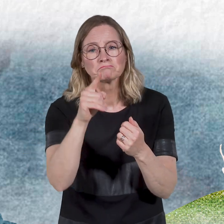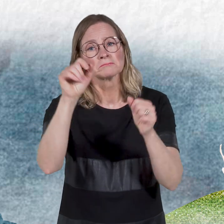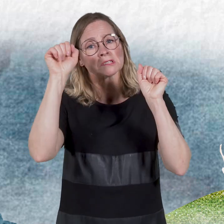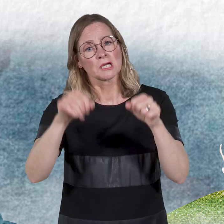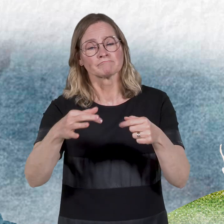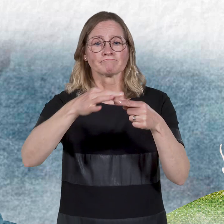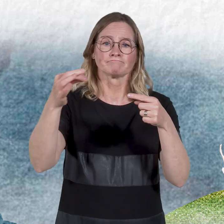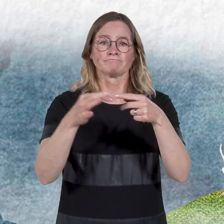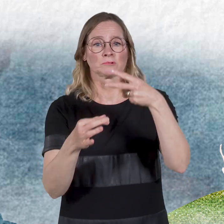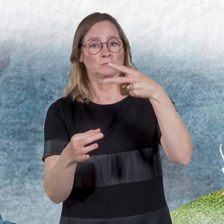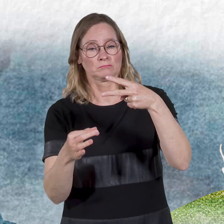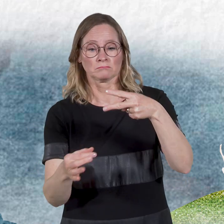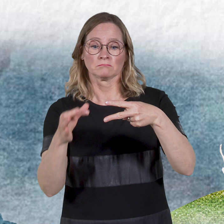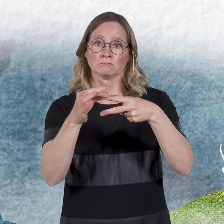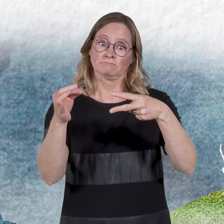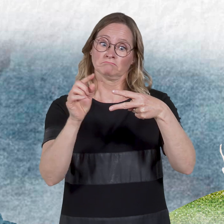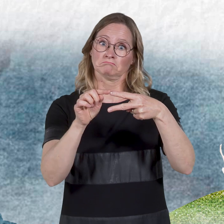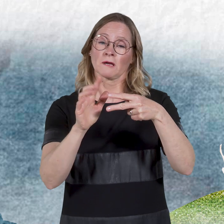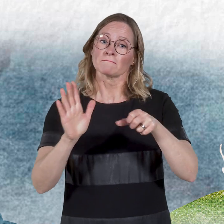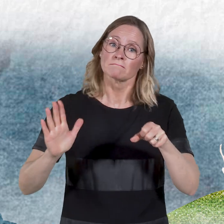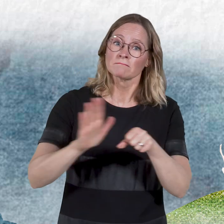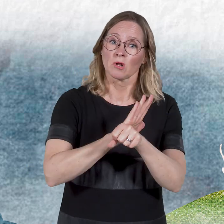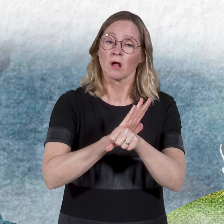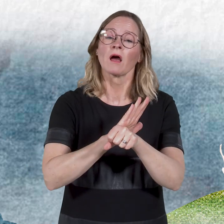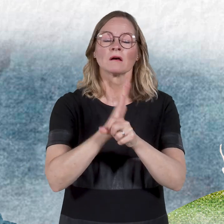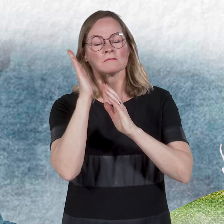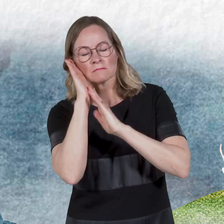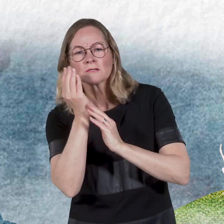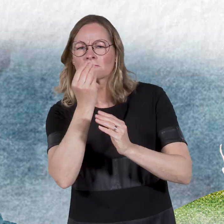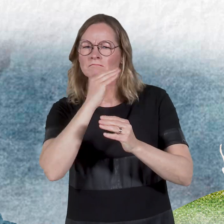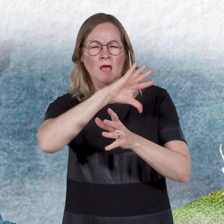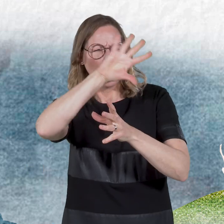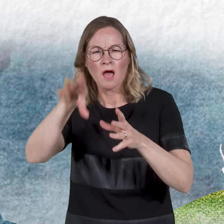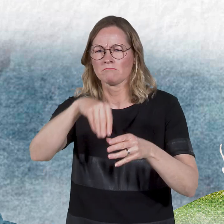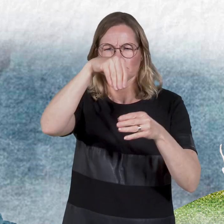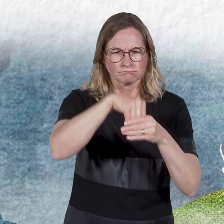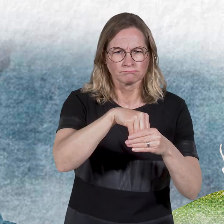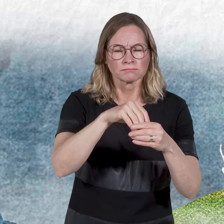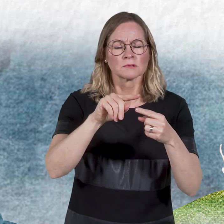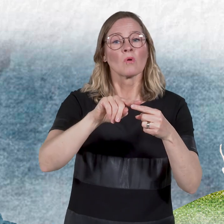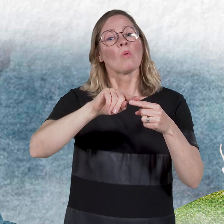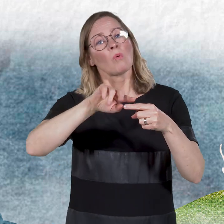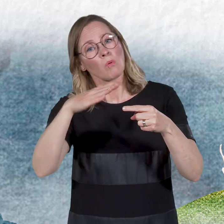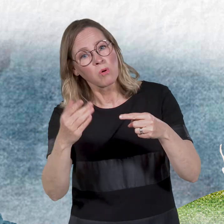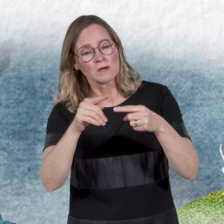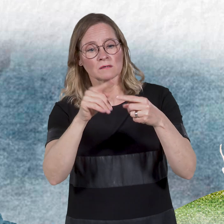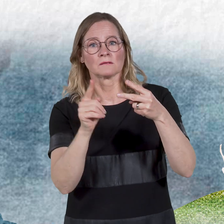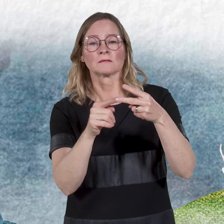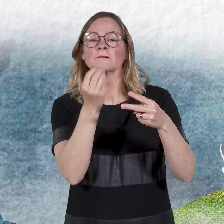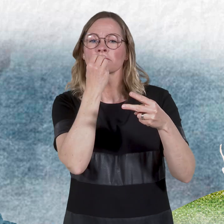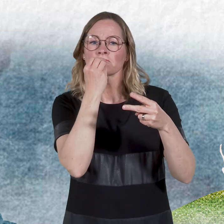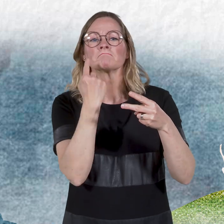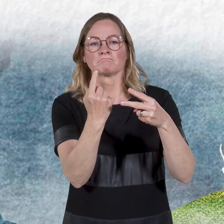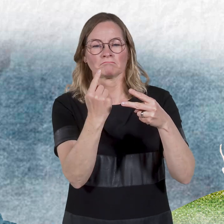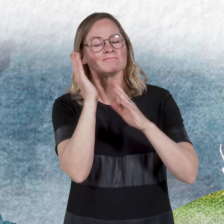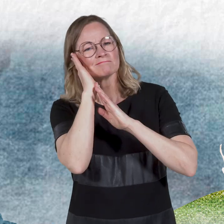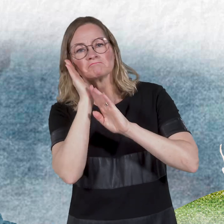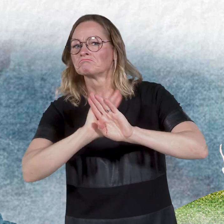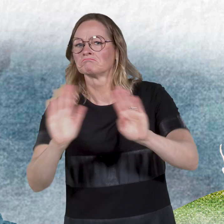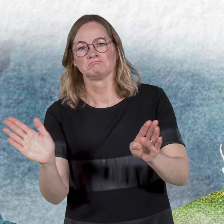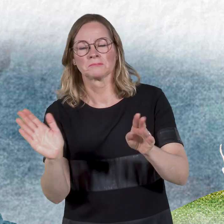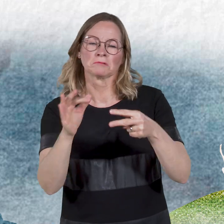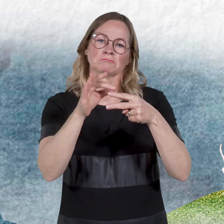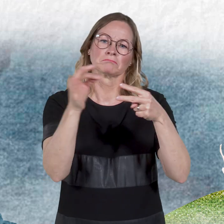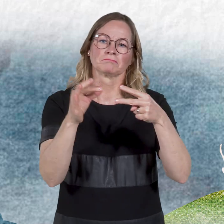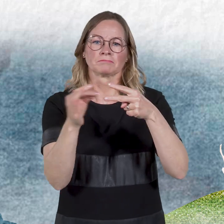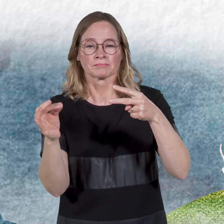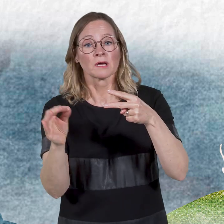You can choose a full board package or just participation fee without meals and accommodation.